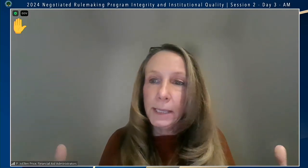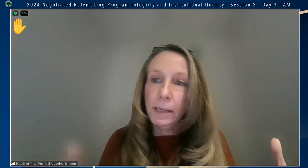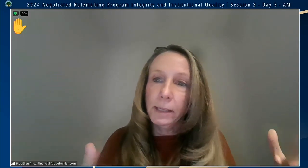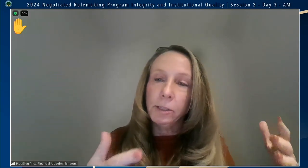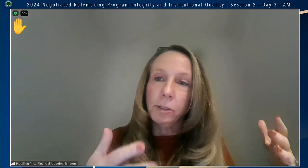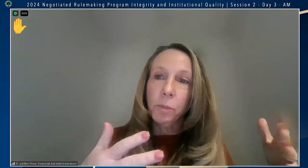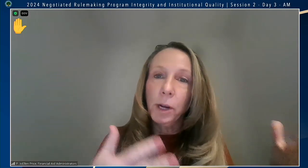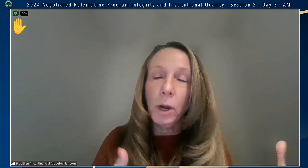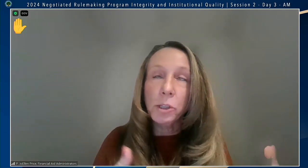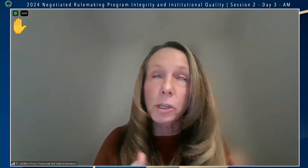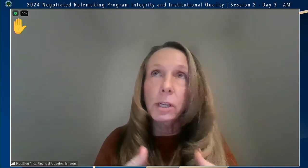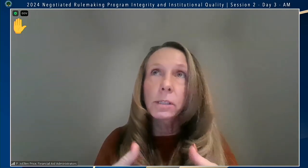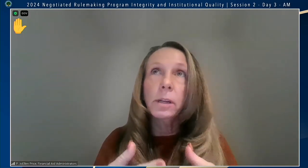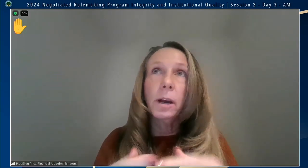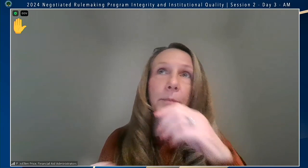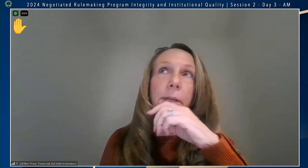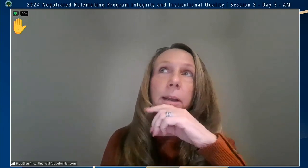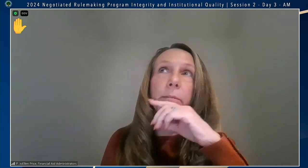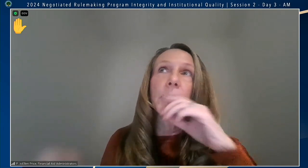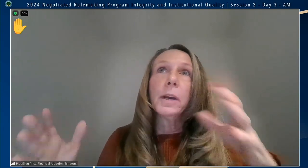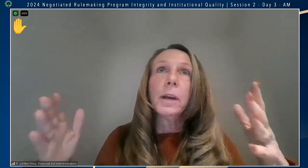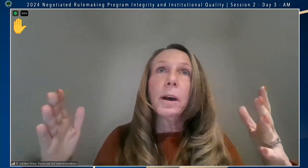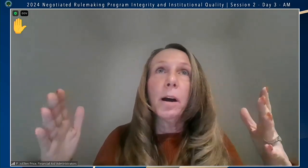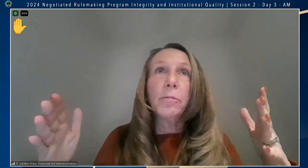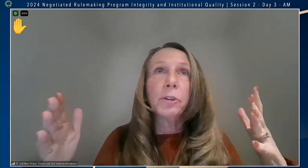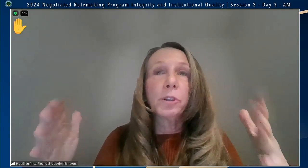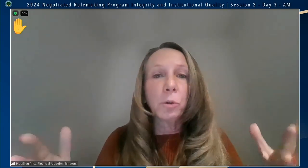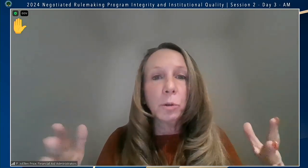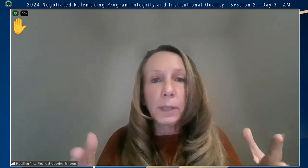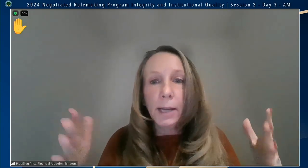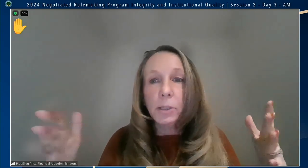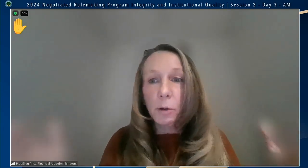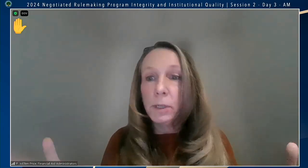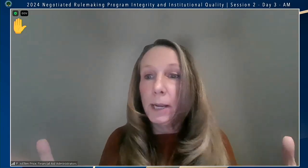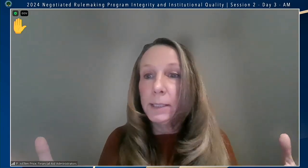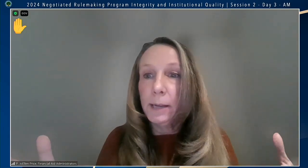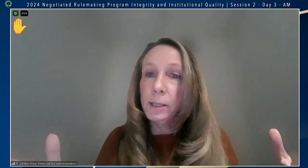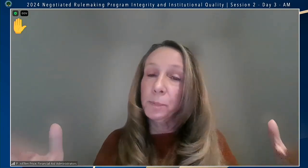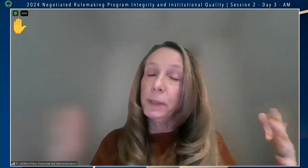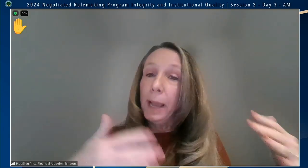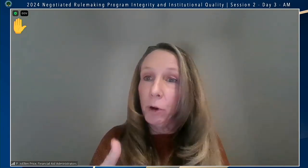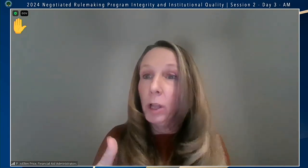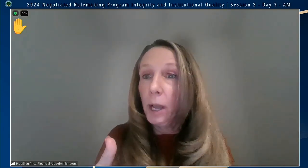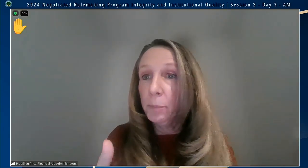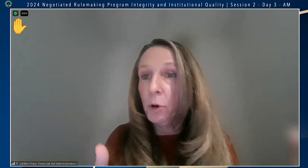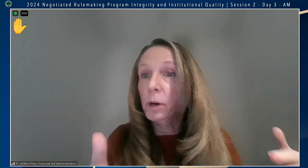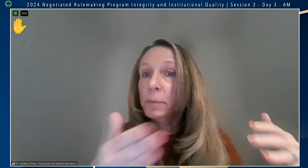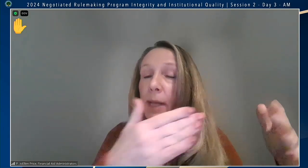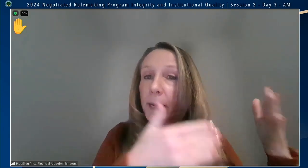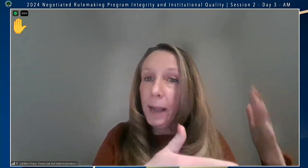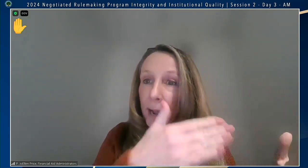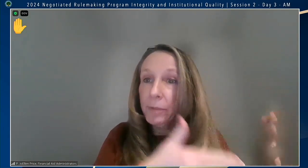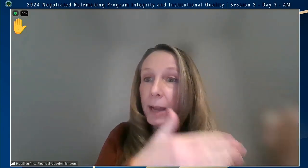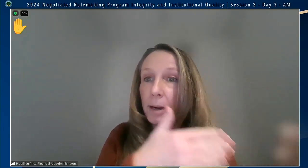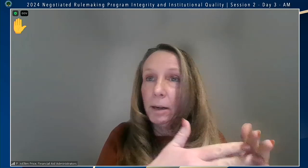attendance. So my question is, Dave, for schools that don't take attendance, but they have online programs that have that